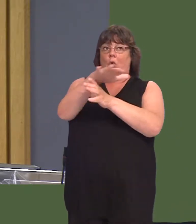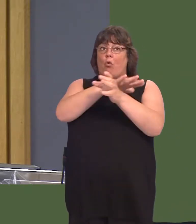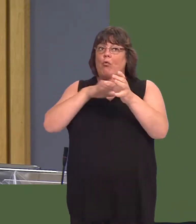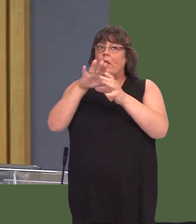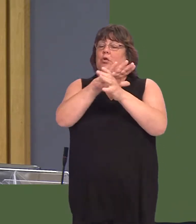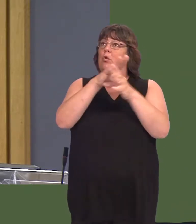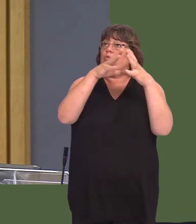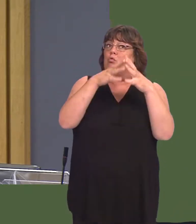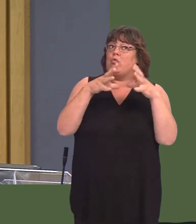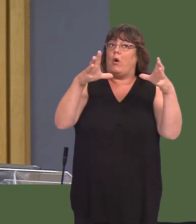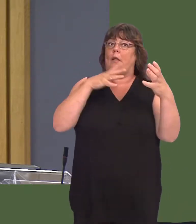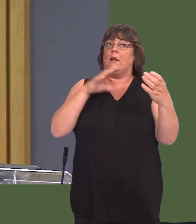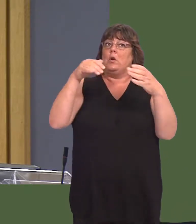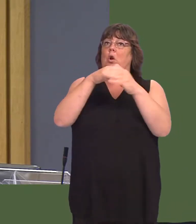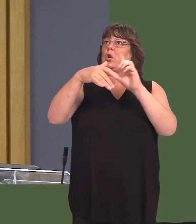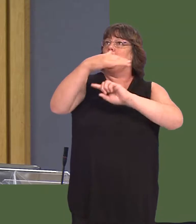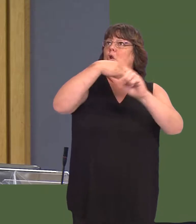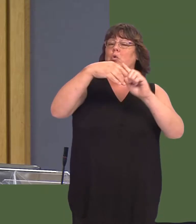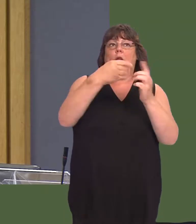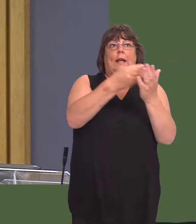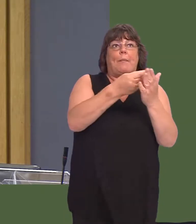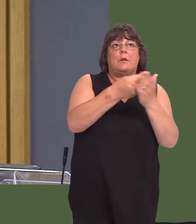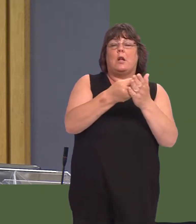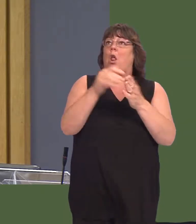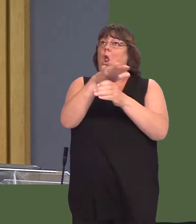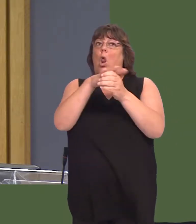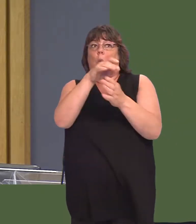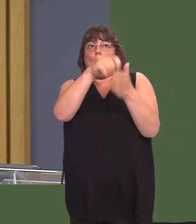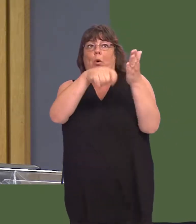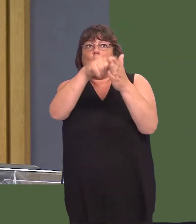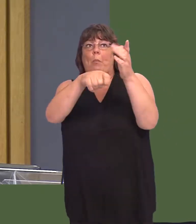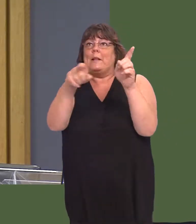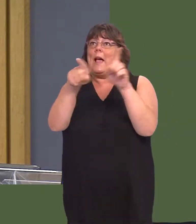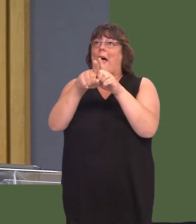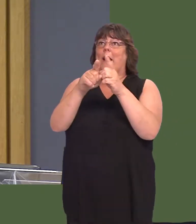the importance of social capital, strong local procurement and the views of indigenous businesses